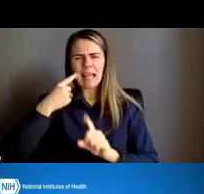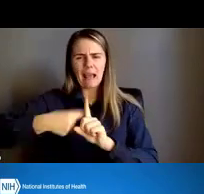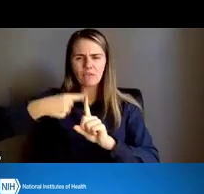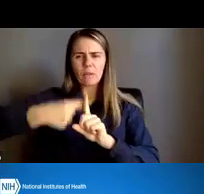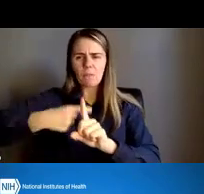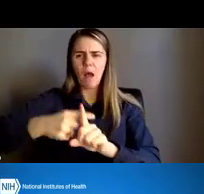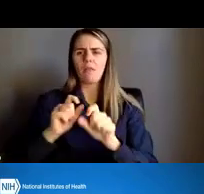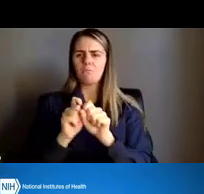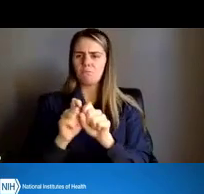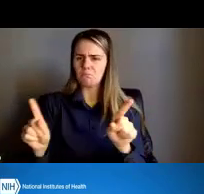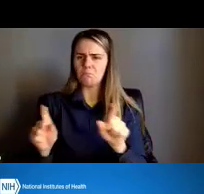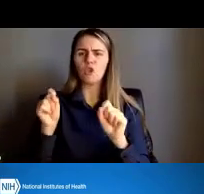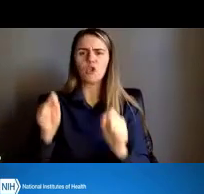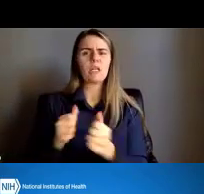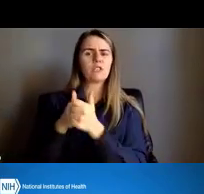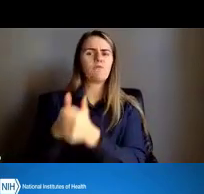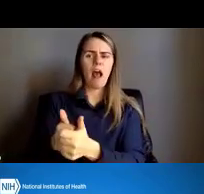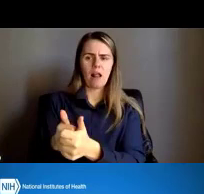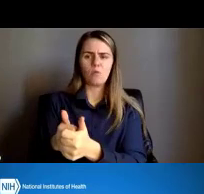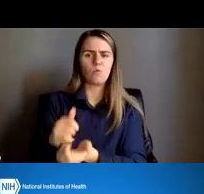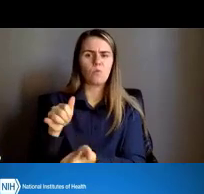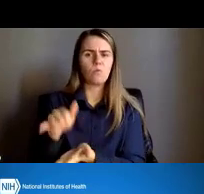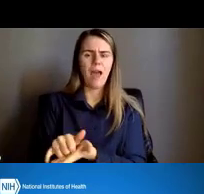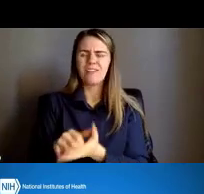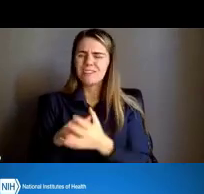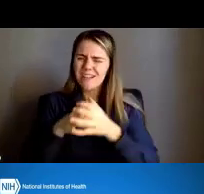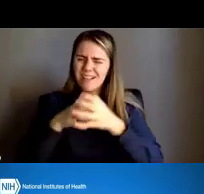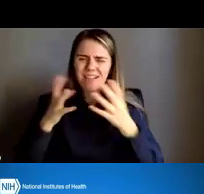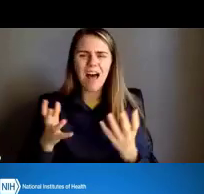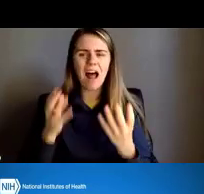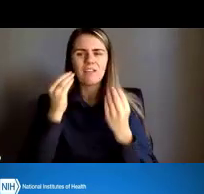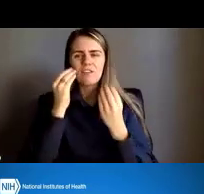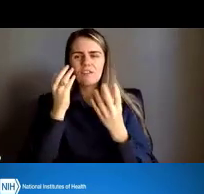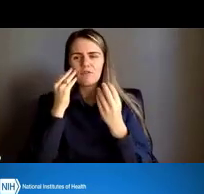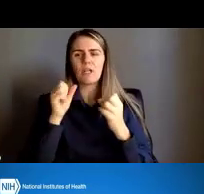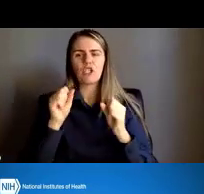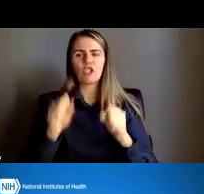There's so much out there for you to stay connected with what's happening.